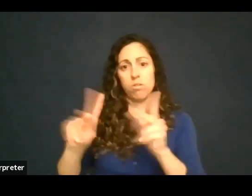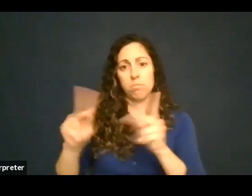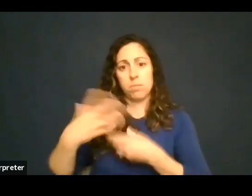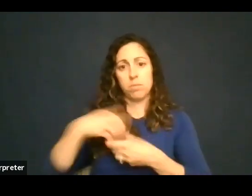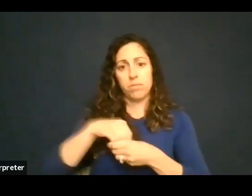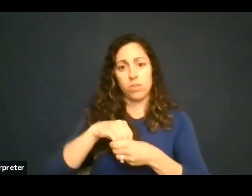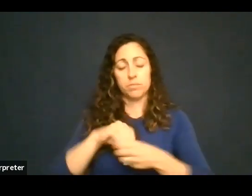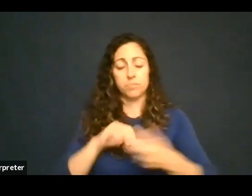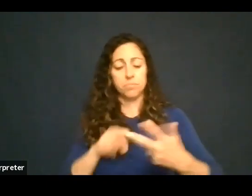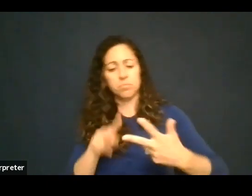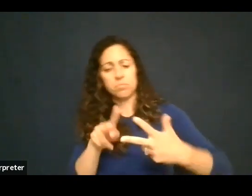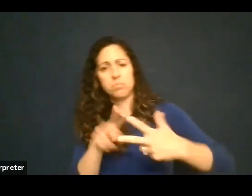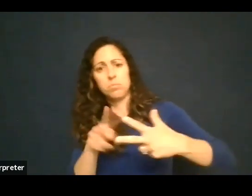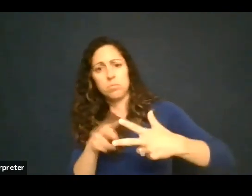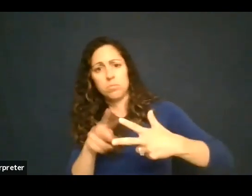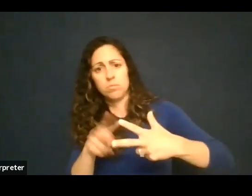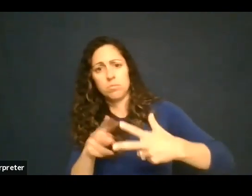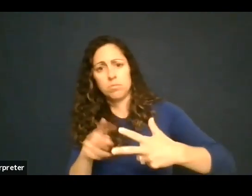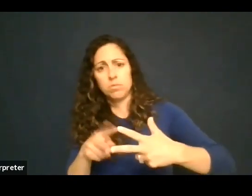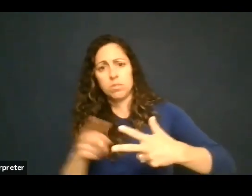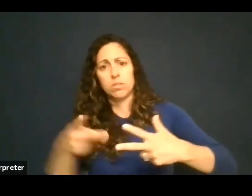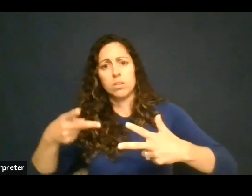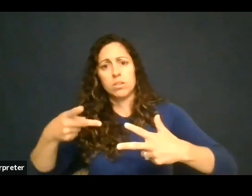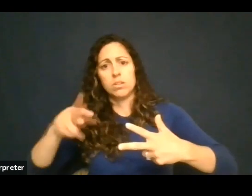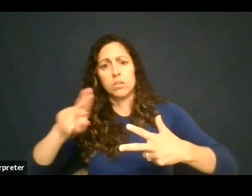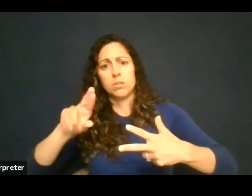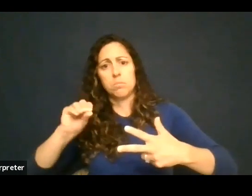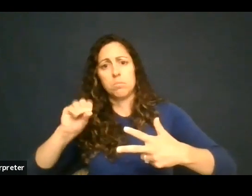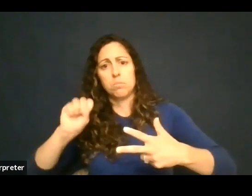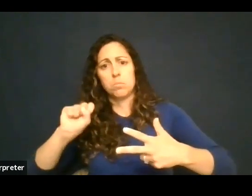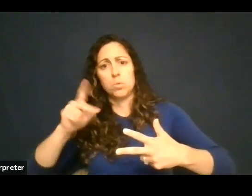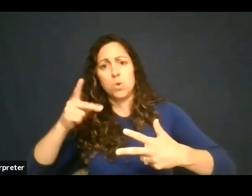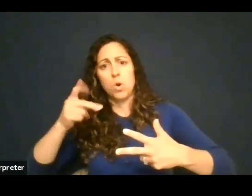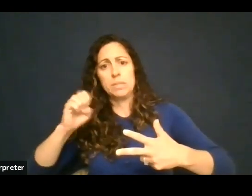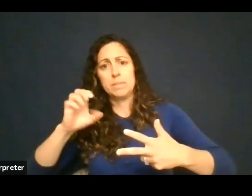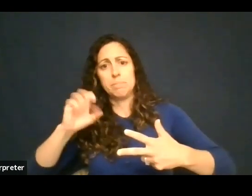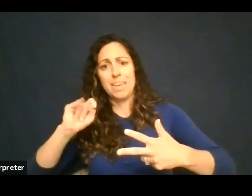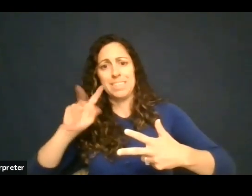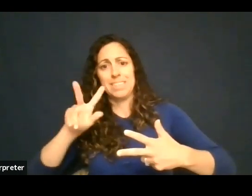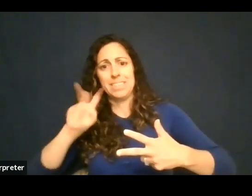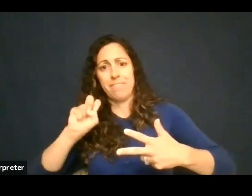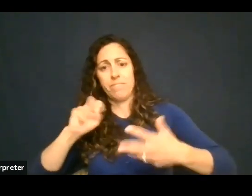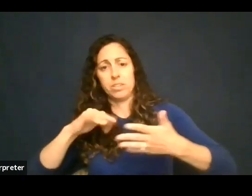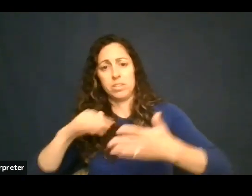And they are for patients with USH1C